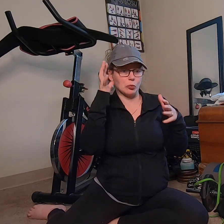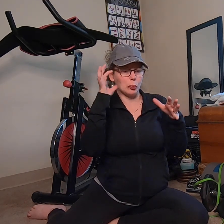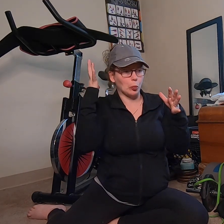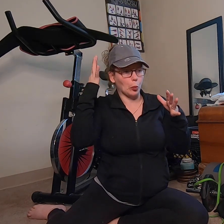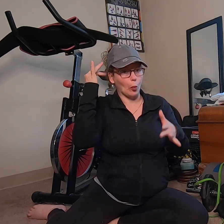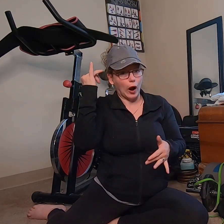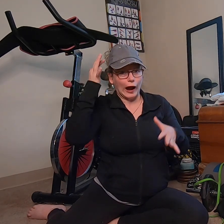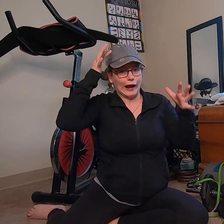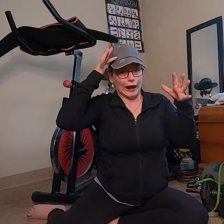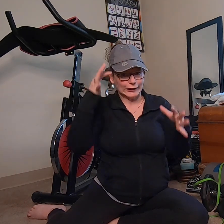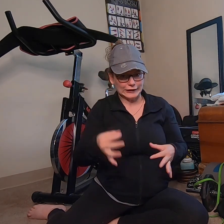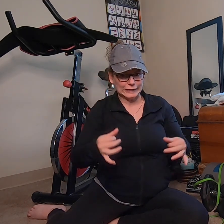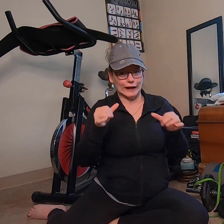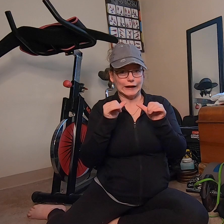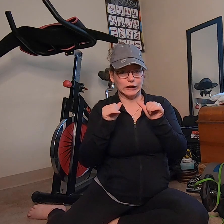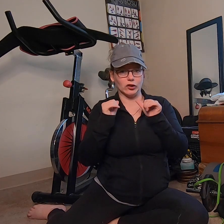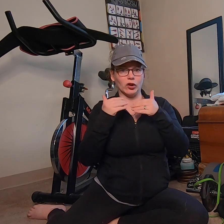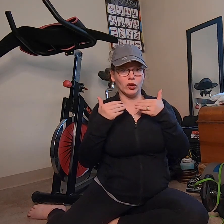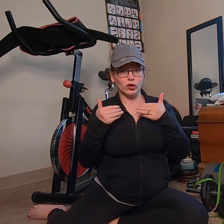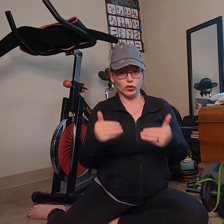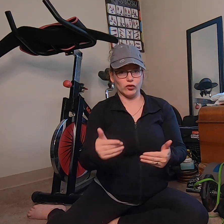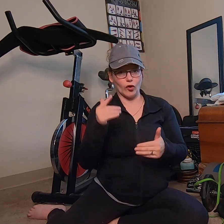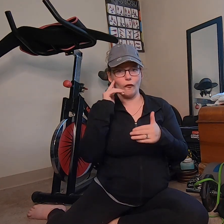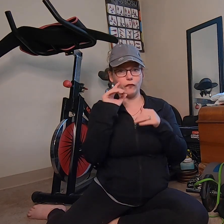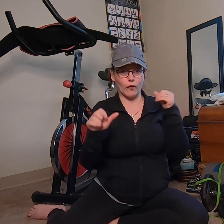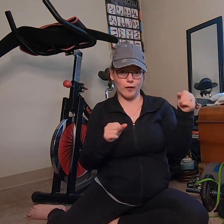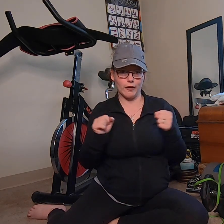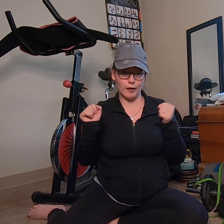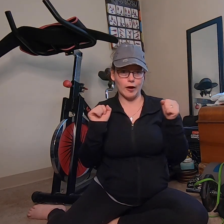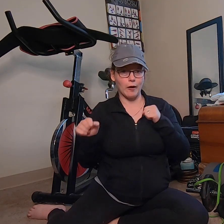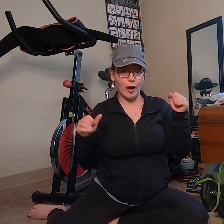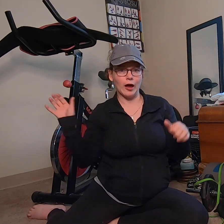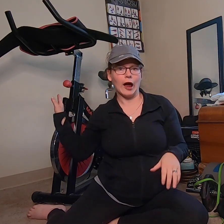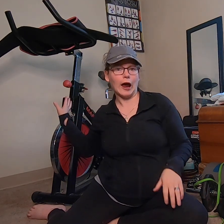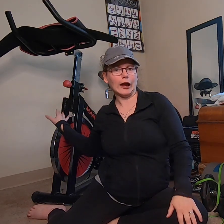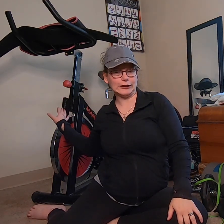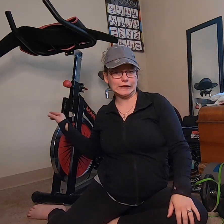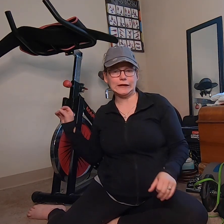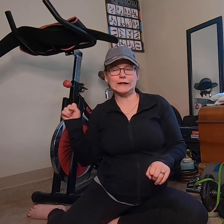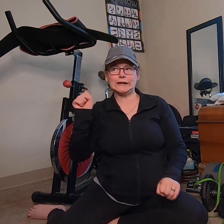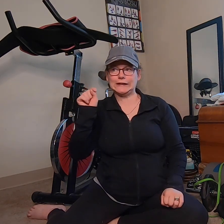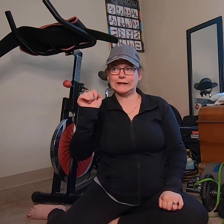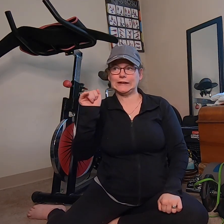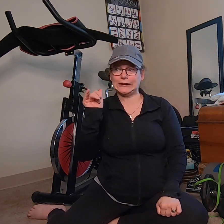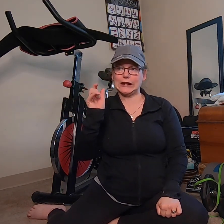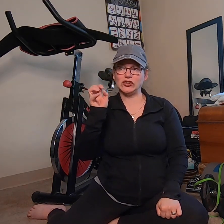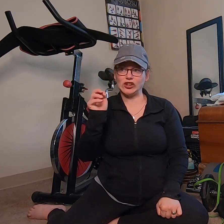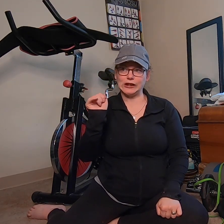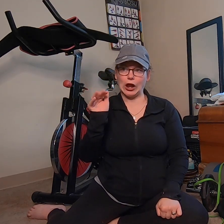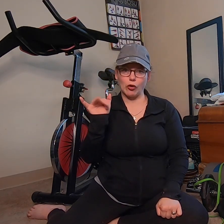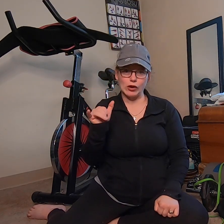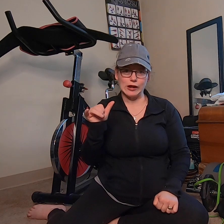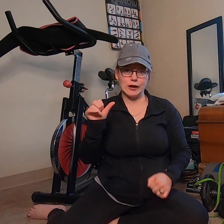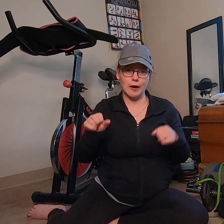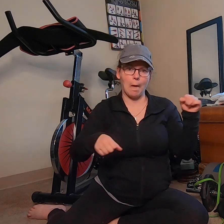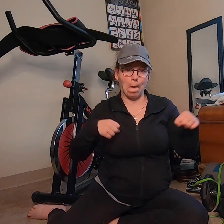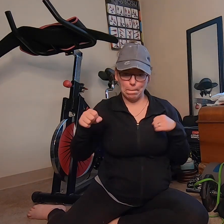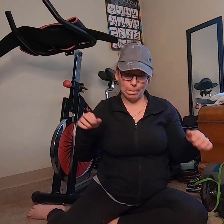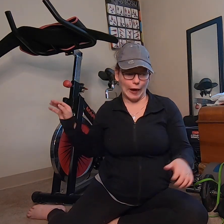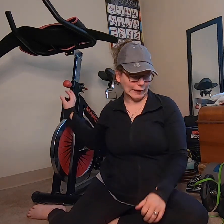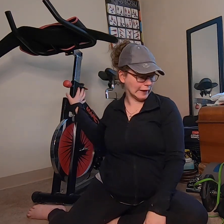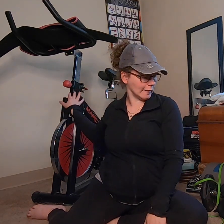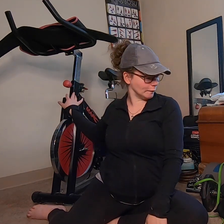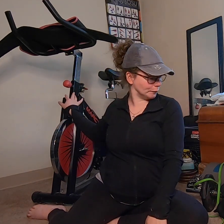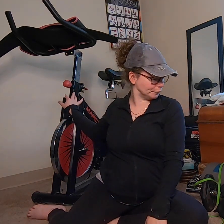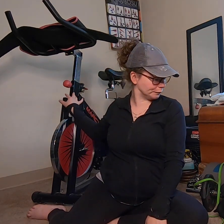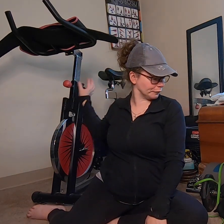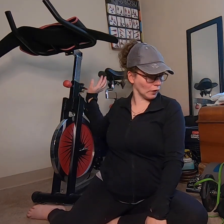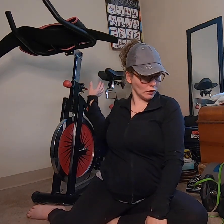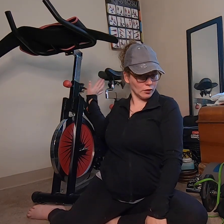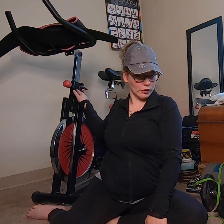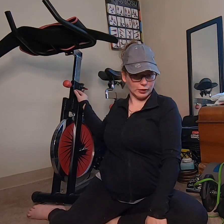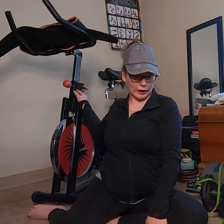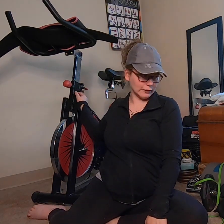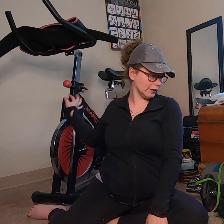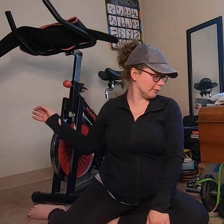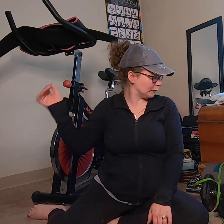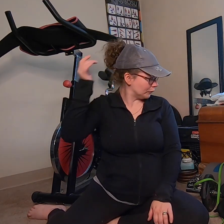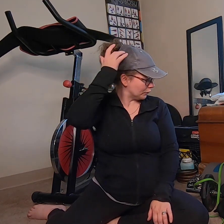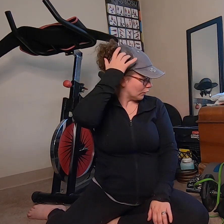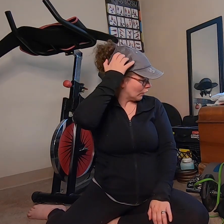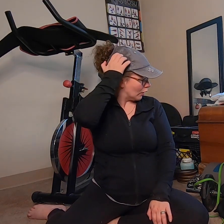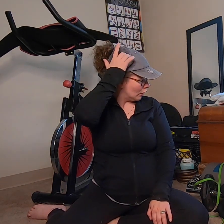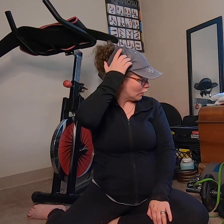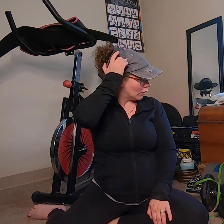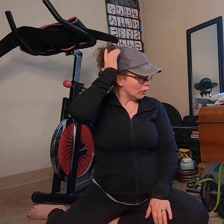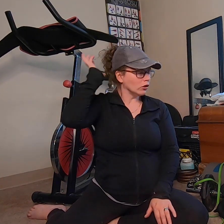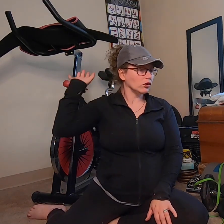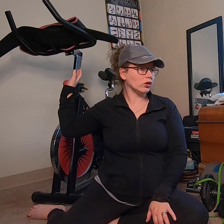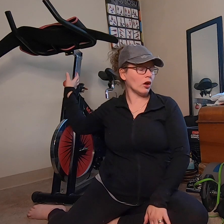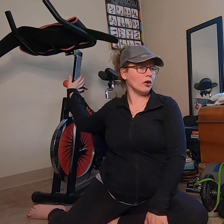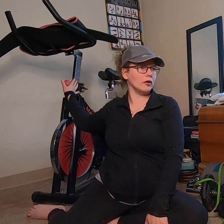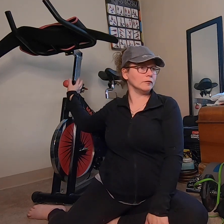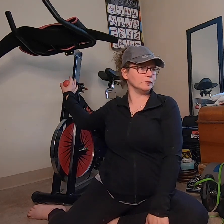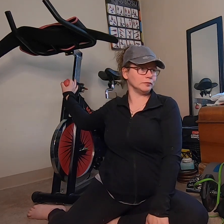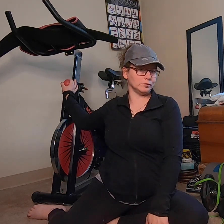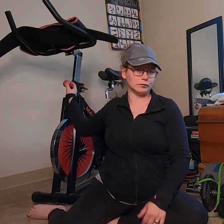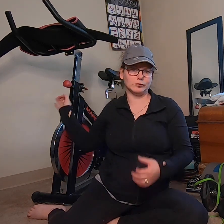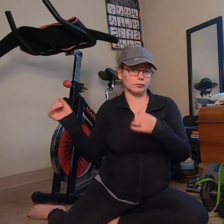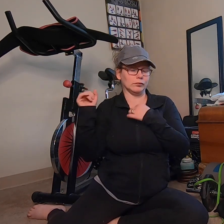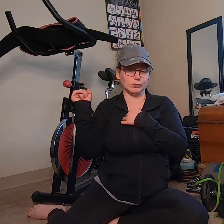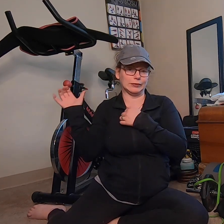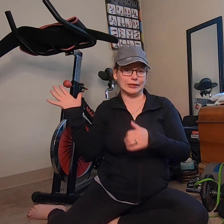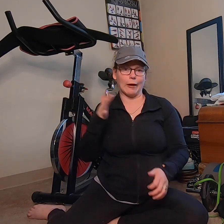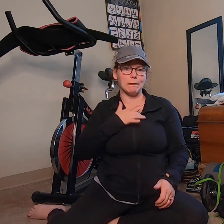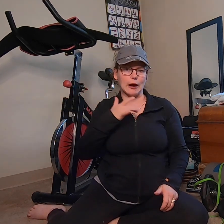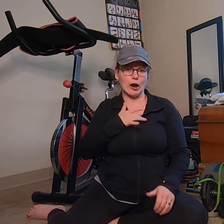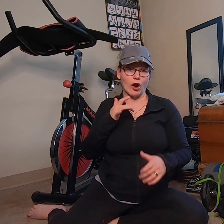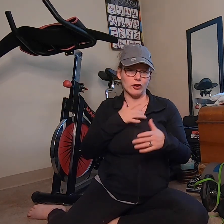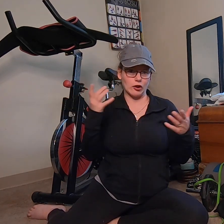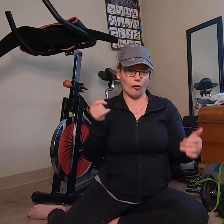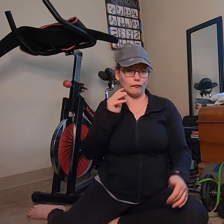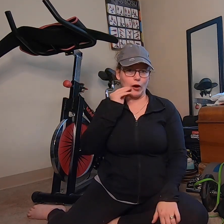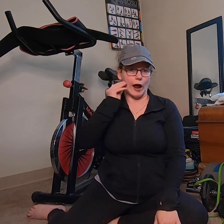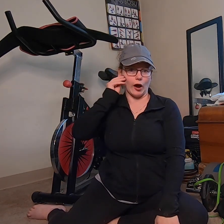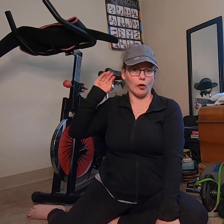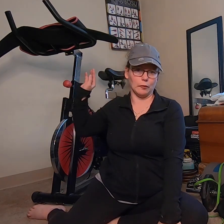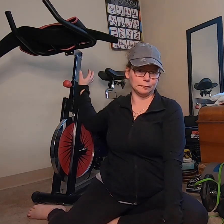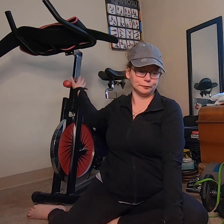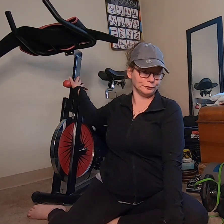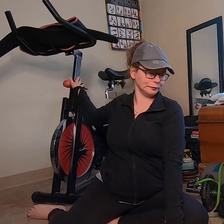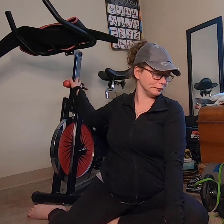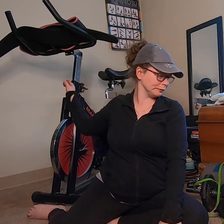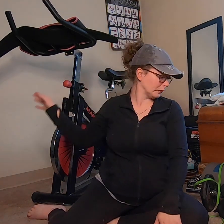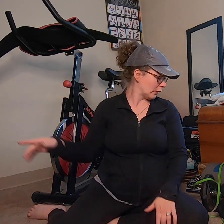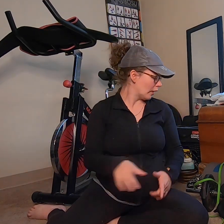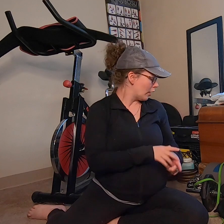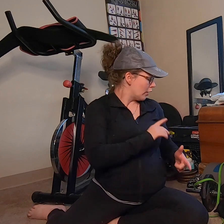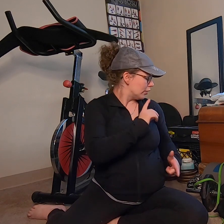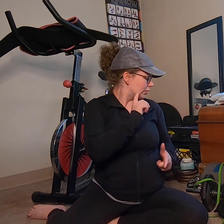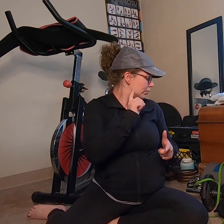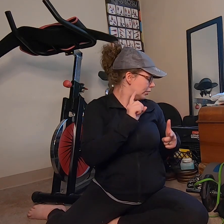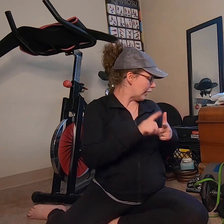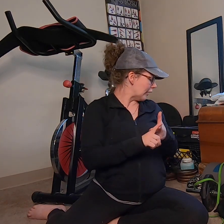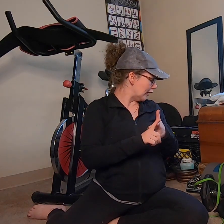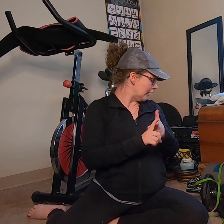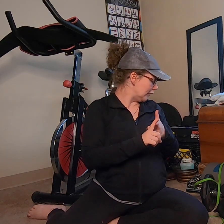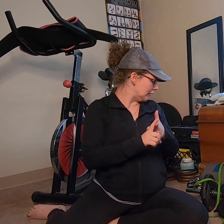reason why I decided to go for it's a stationary back this so that's my cardio for at home then